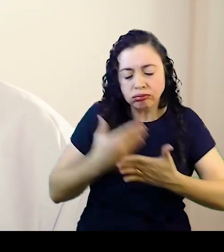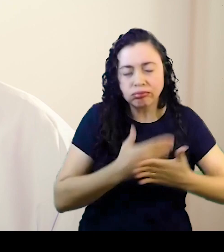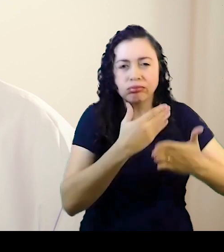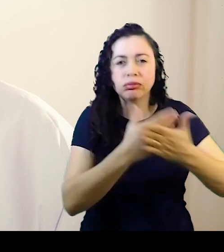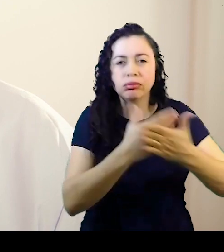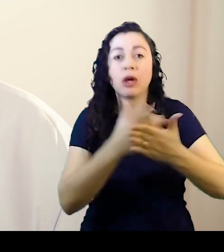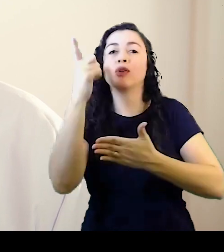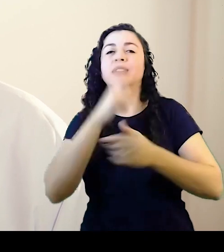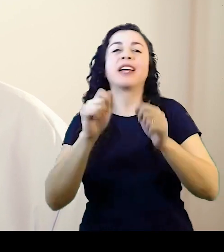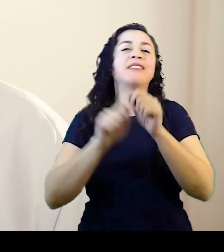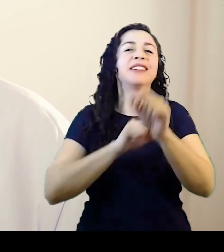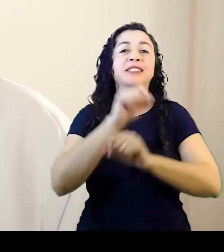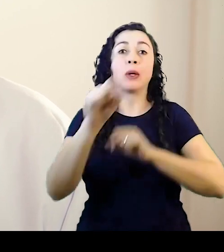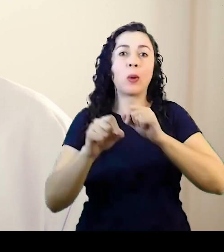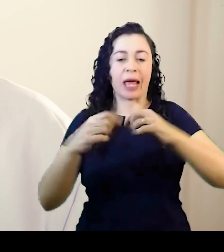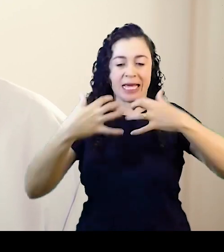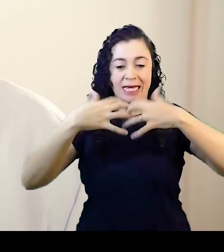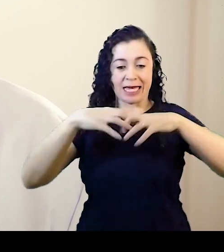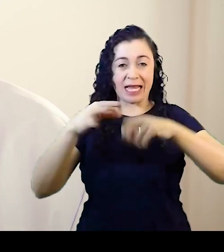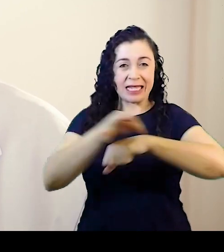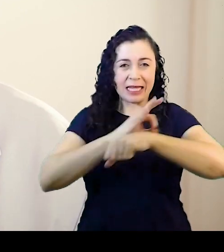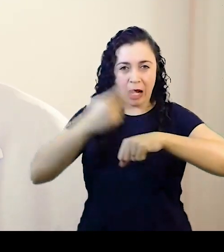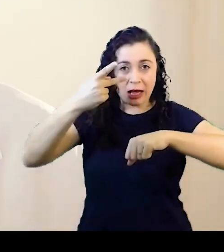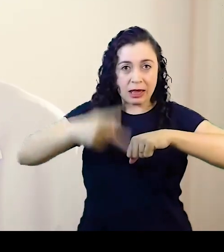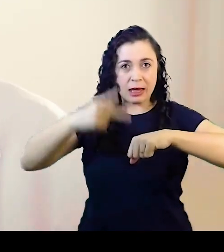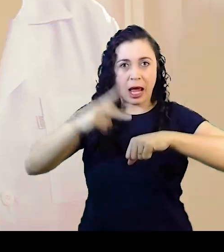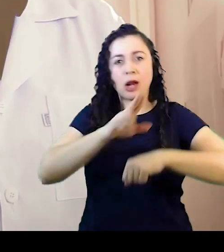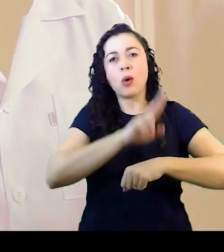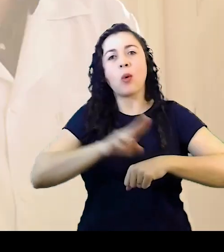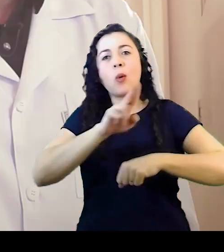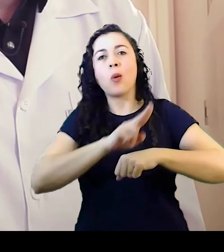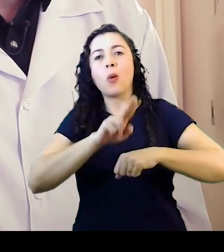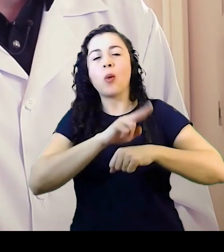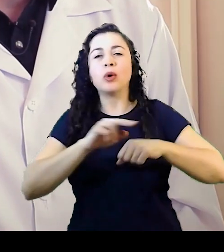generate brain cells from stem cells.